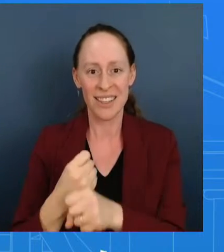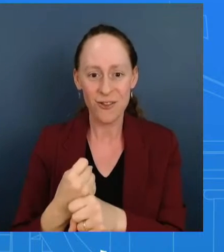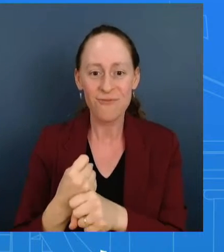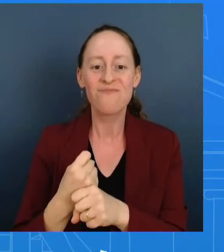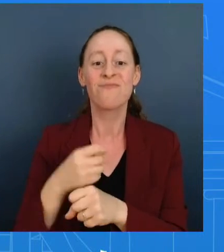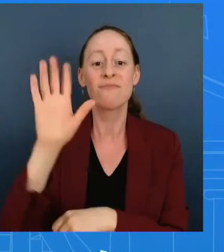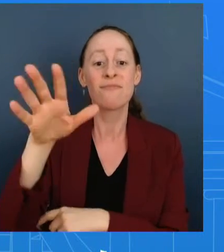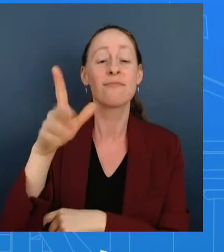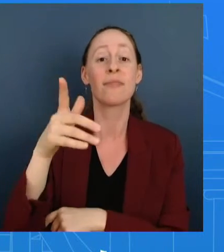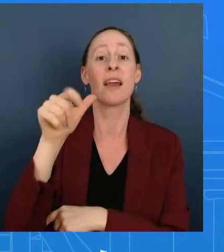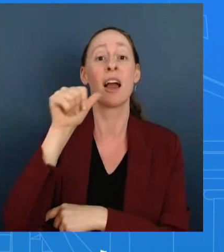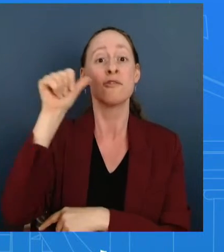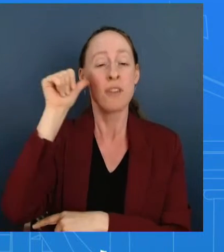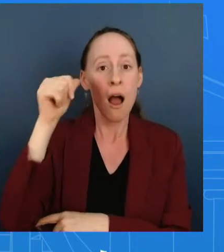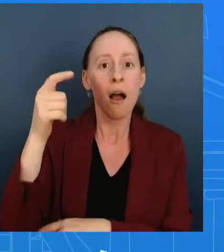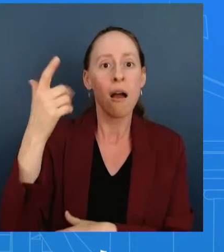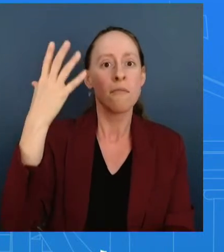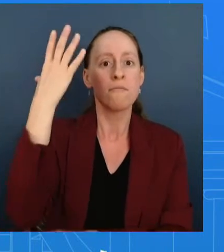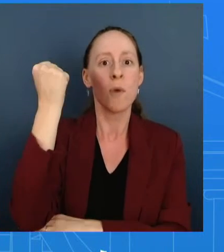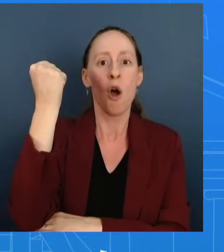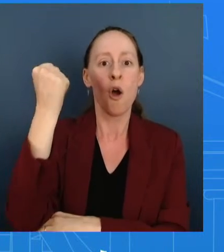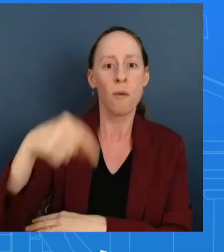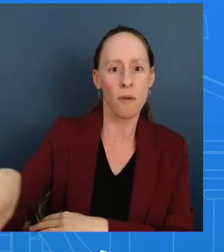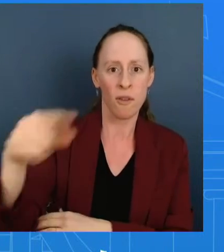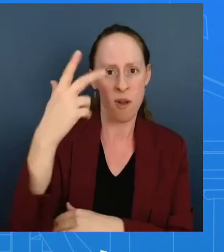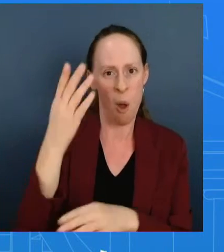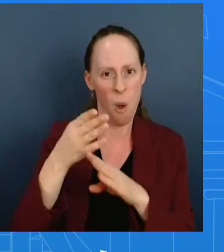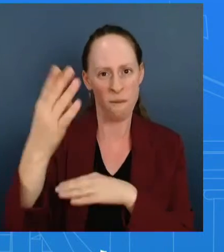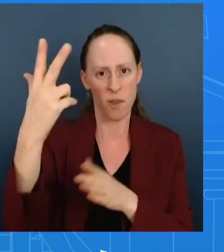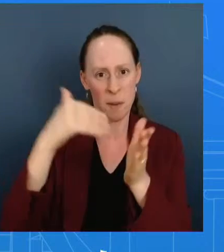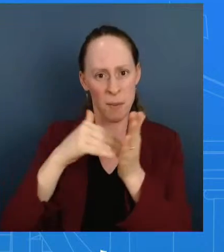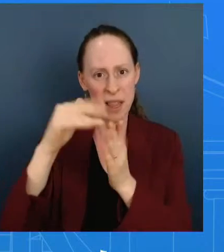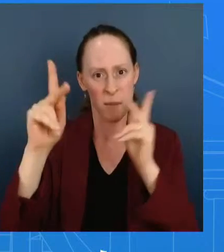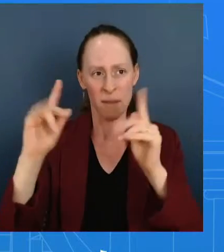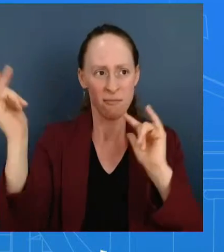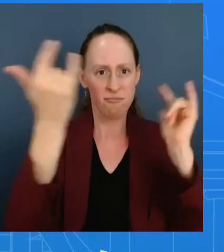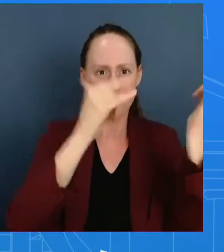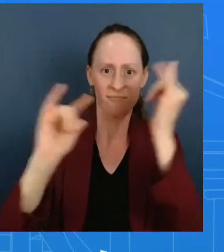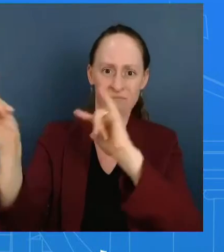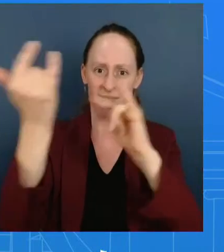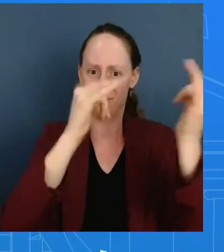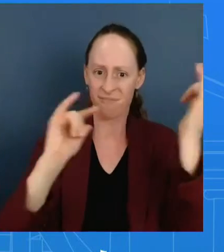are back on the road for the summer in record numbers. Speaking of which, last week,